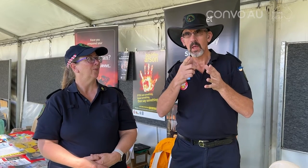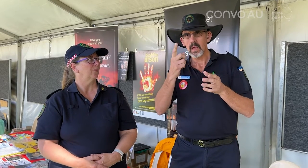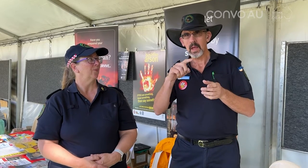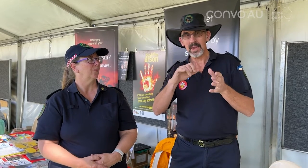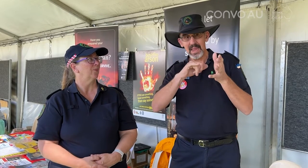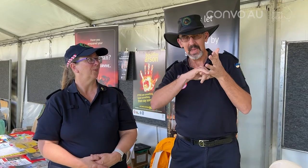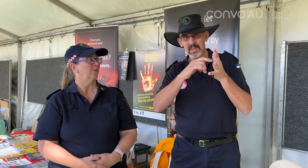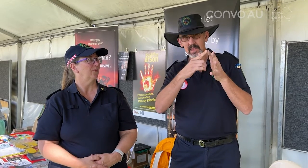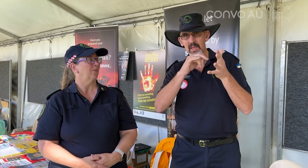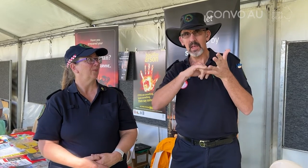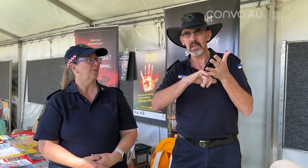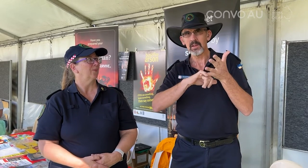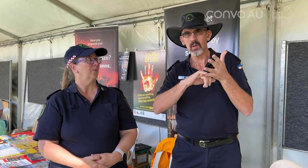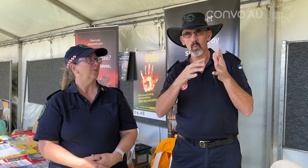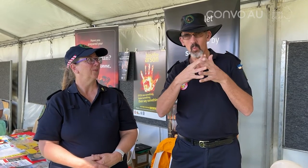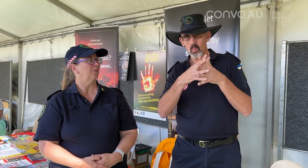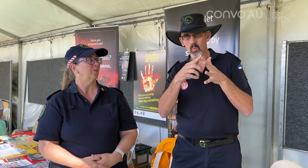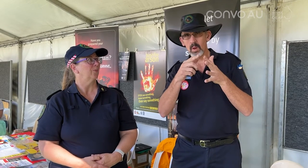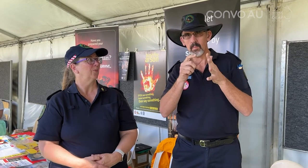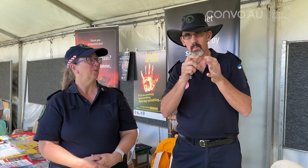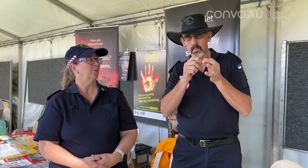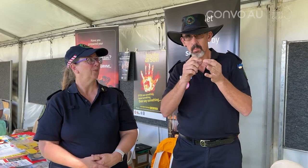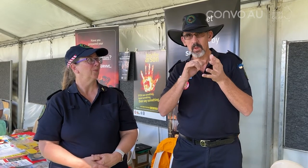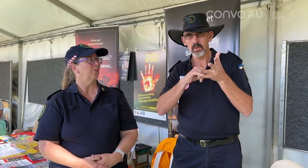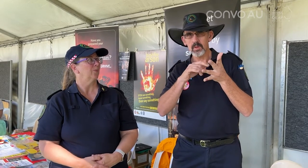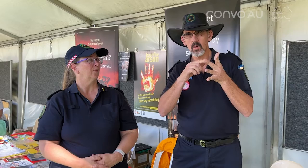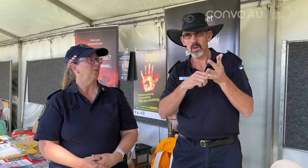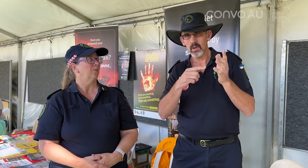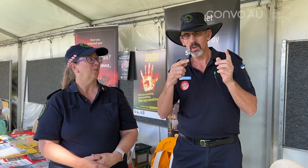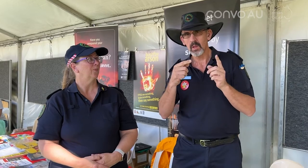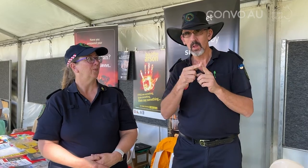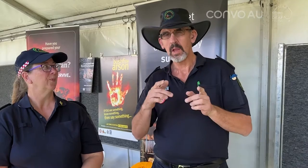and on the SES website.